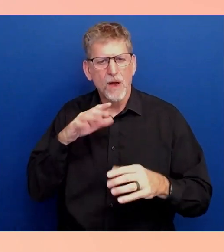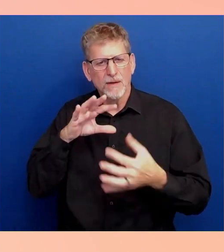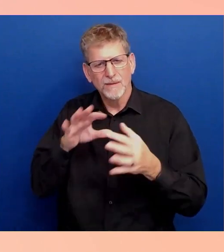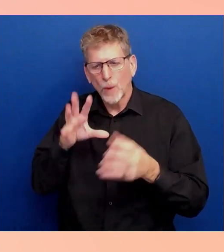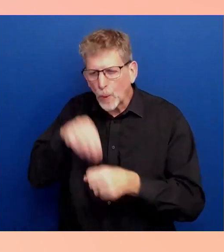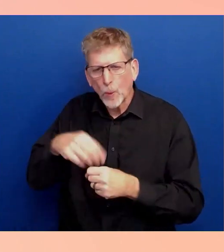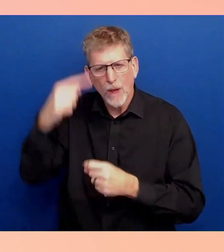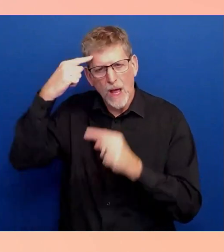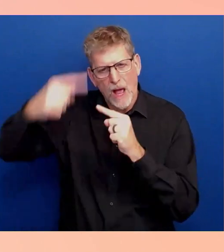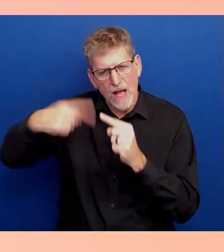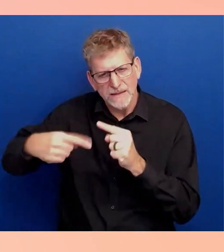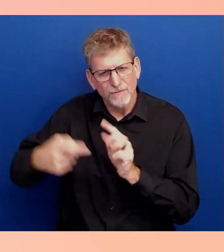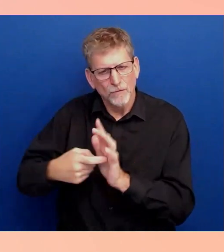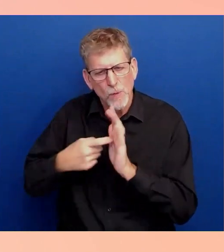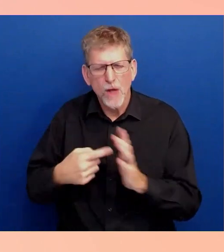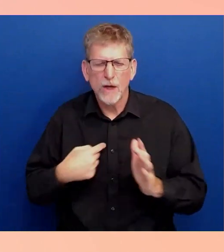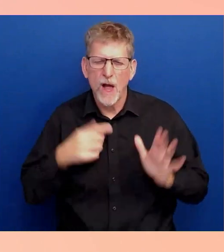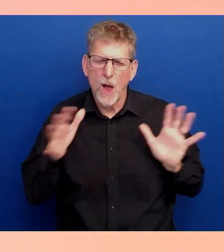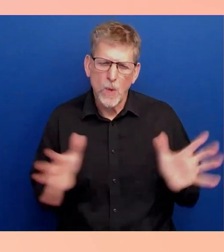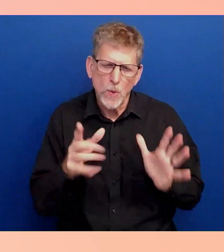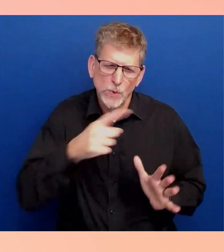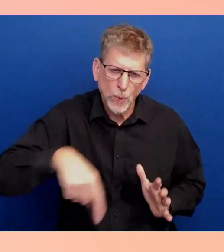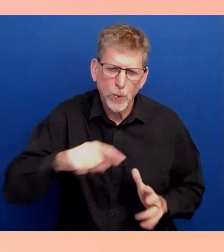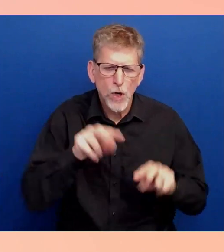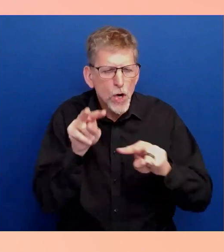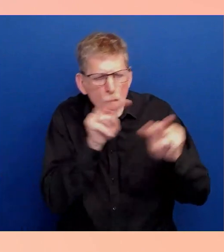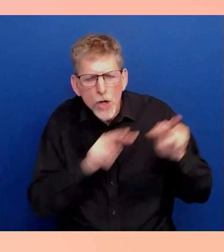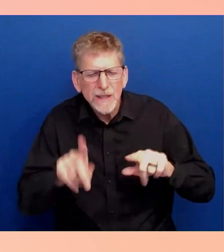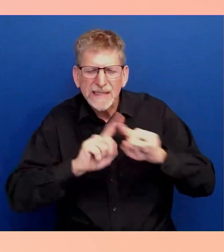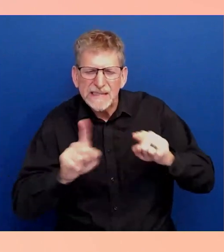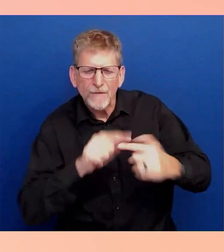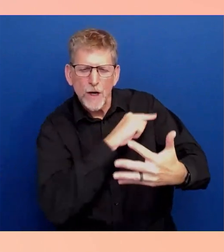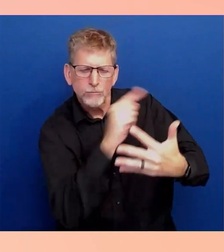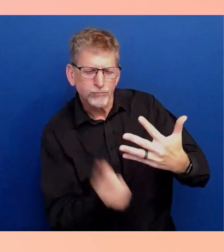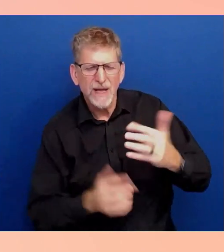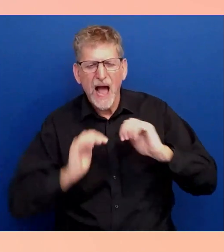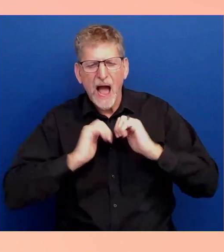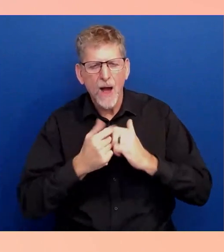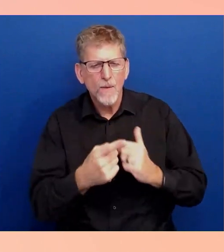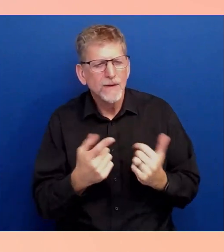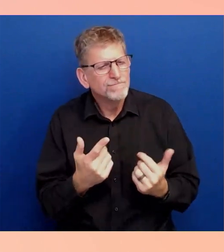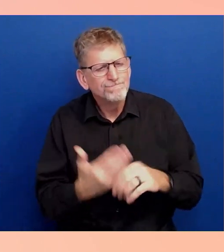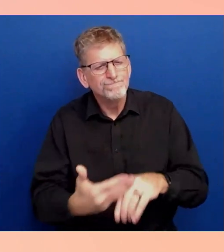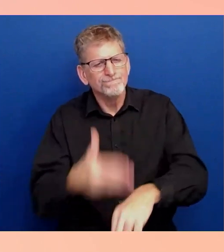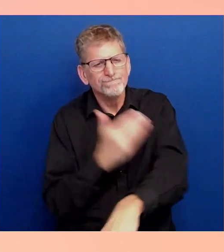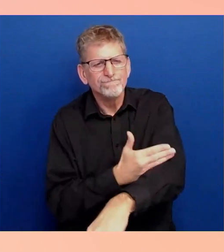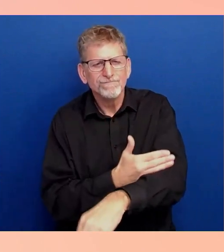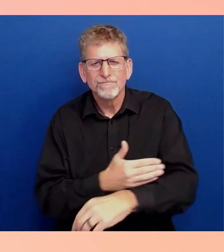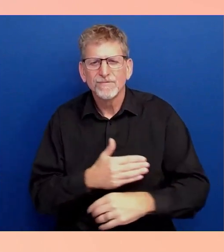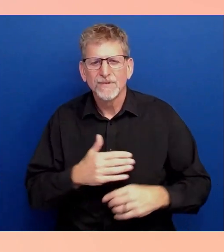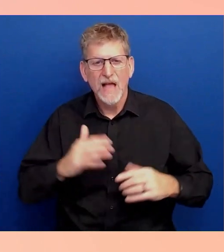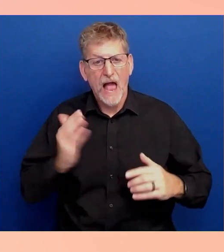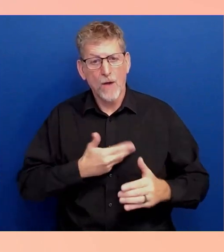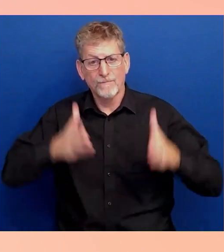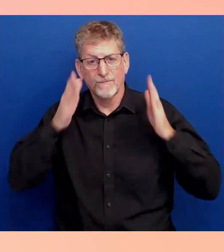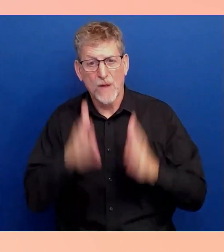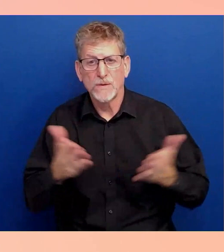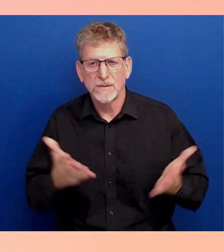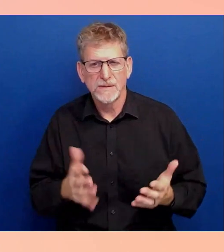strengthen your inclusive design mindset. Because when we take the time and the dedication to design for the needs of one, we solve for many.